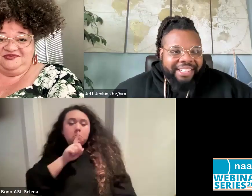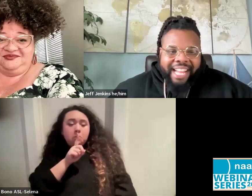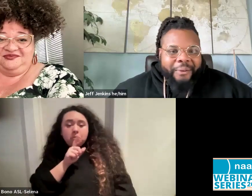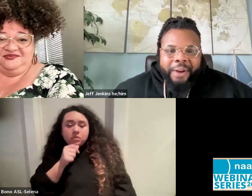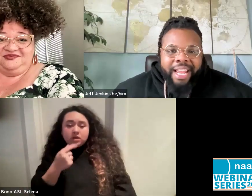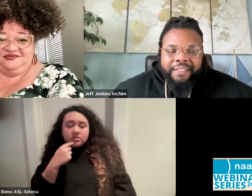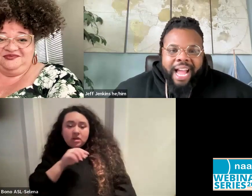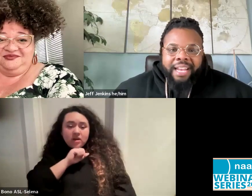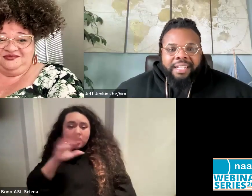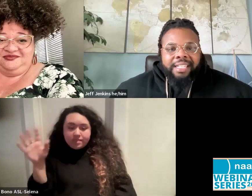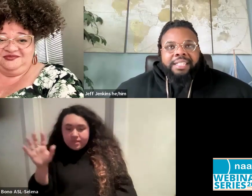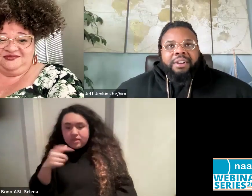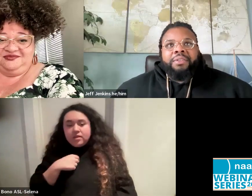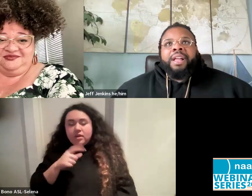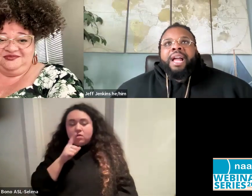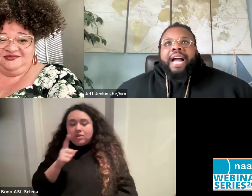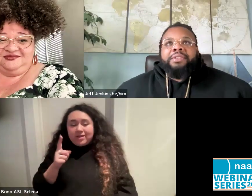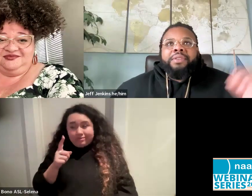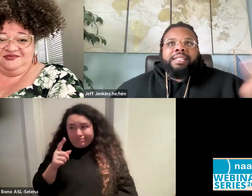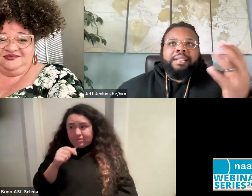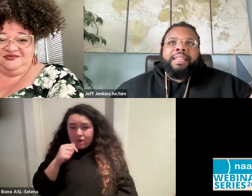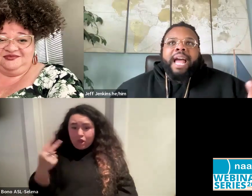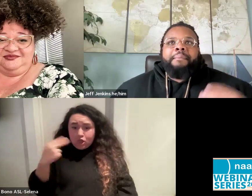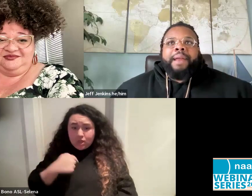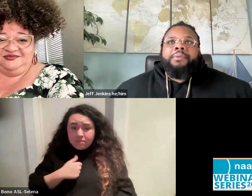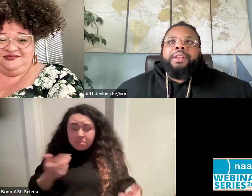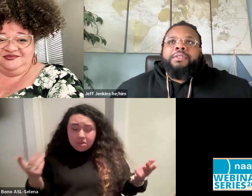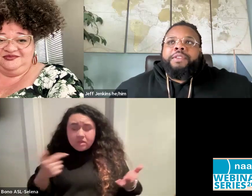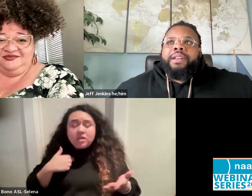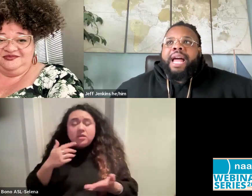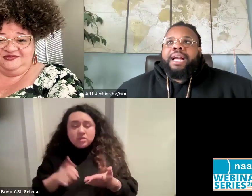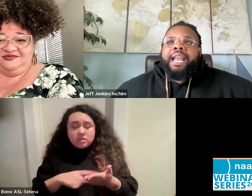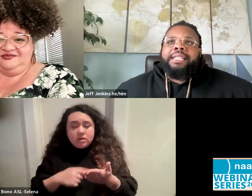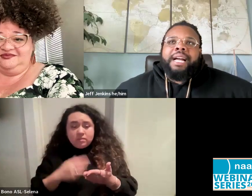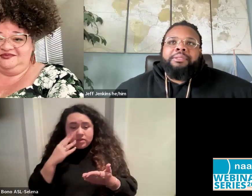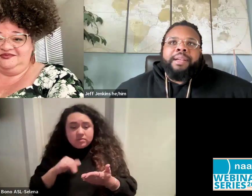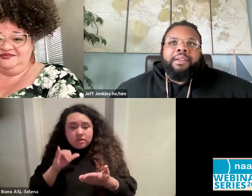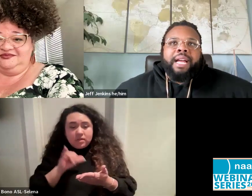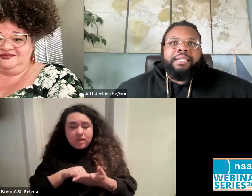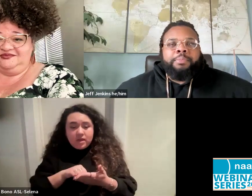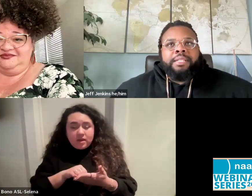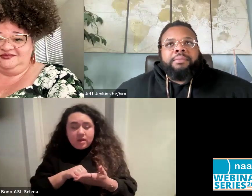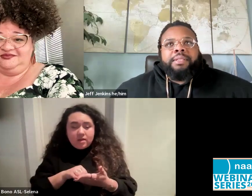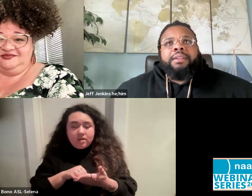He was like, I really even got looks. And so I do get some of that. But I really do feel like a lot of times we don't like to express themselves